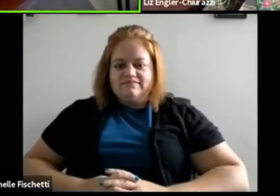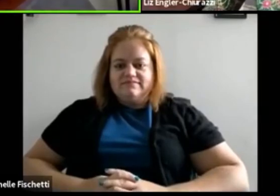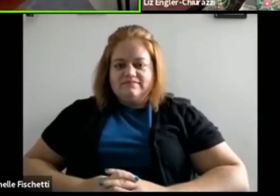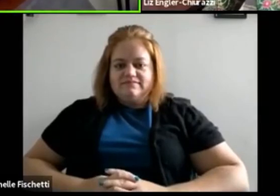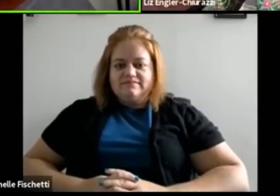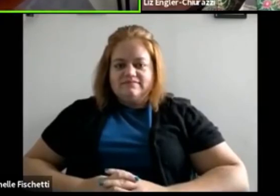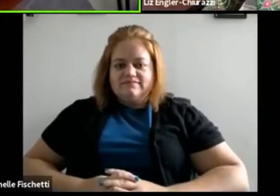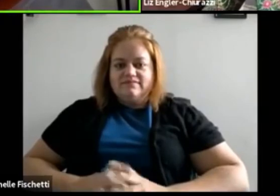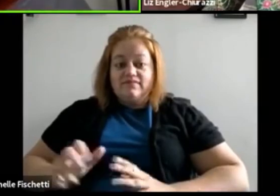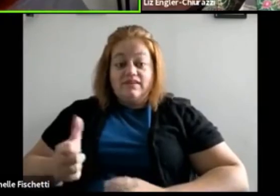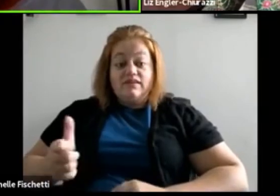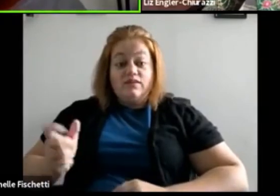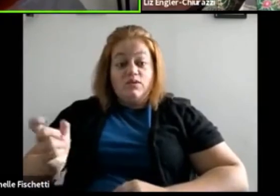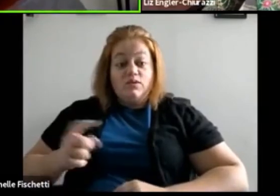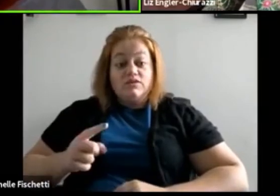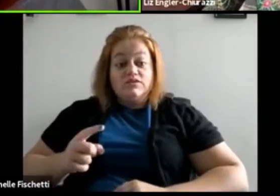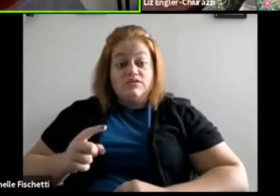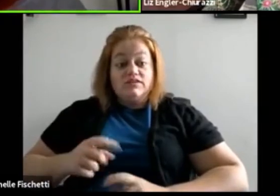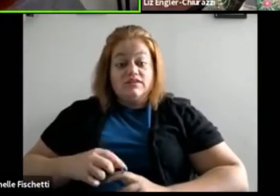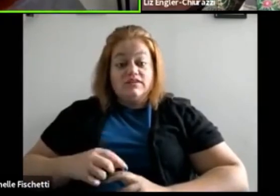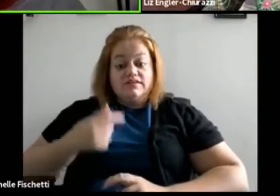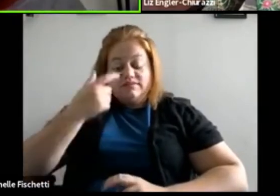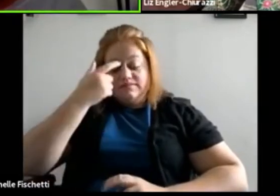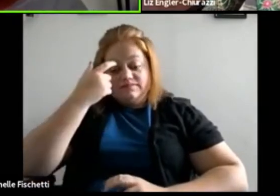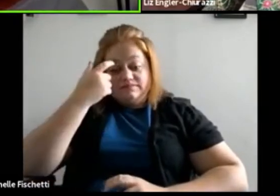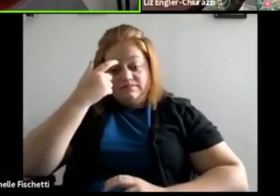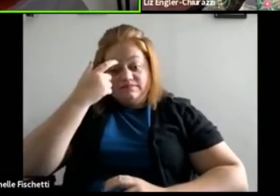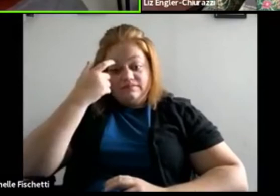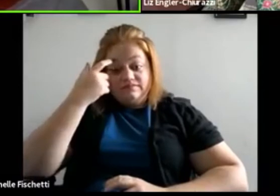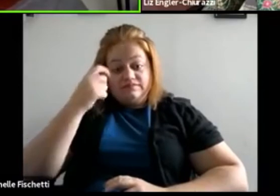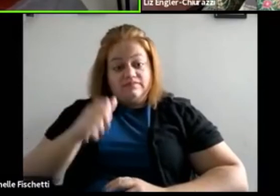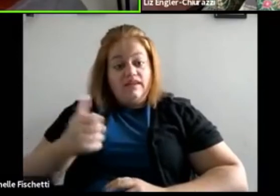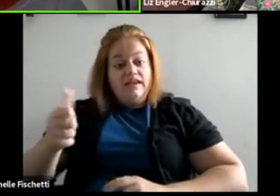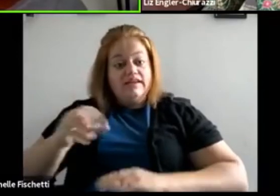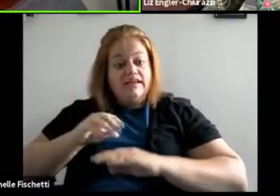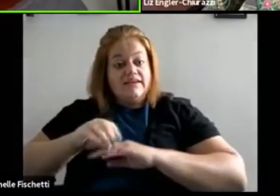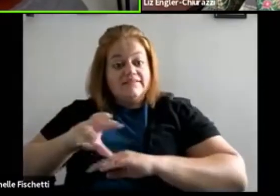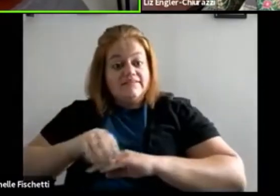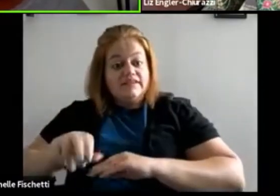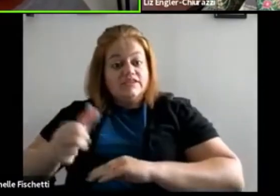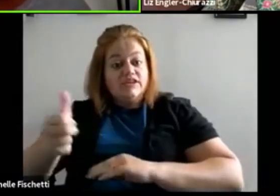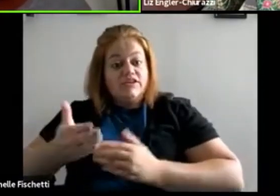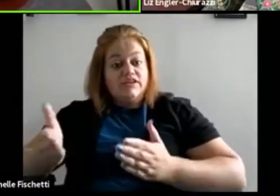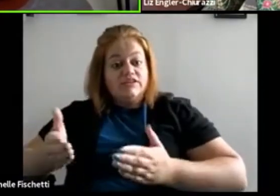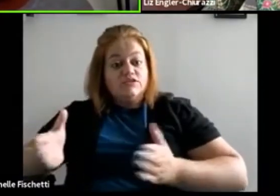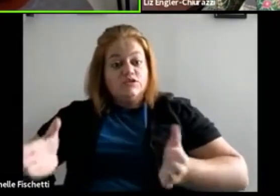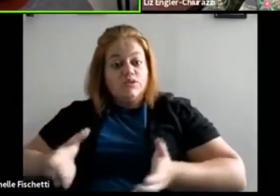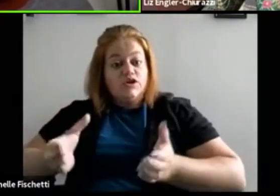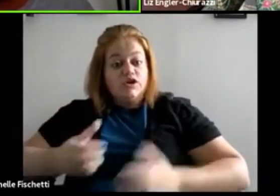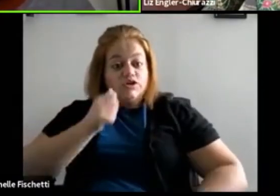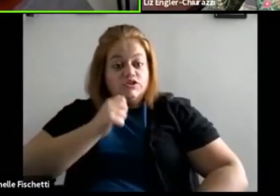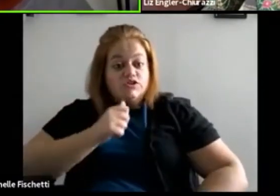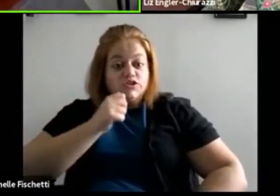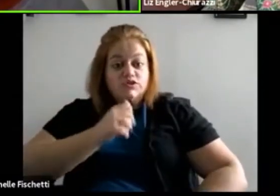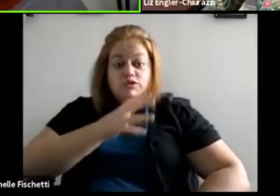about if you had any advice or anything that you would like to encourage girls and women who were thinking about going into